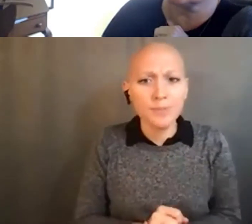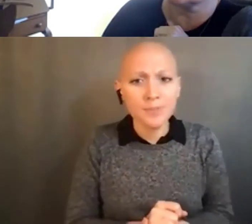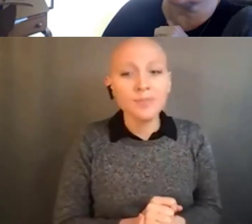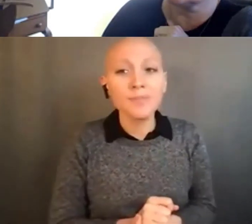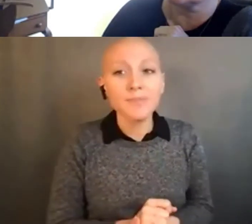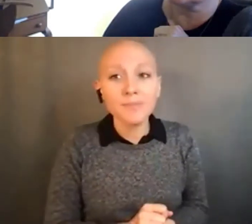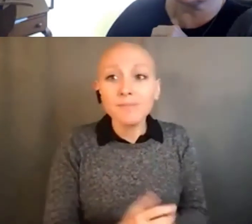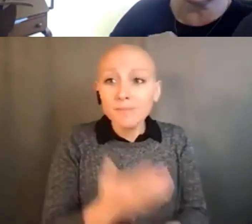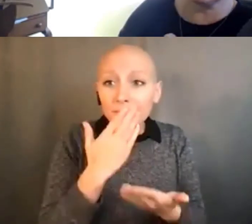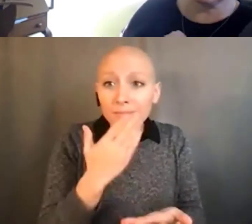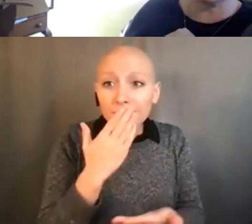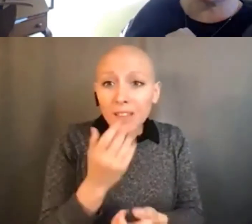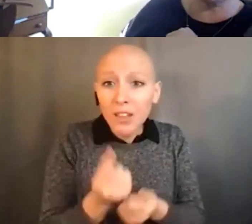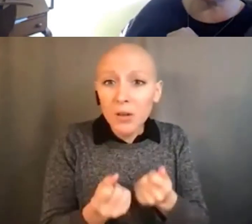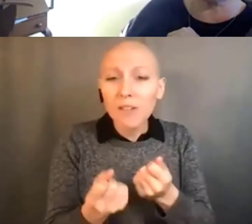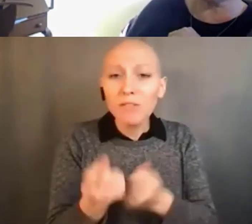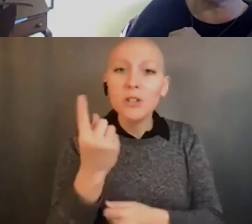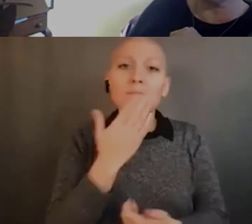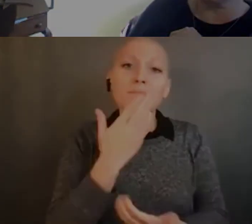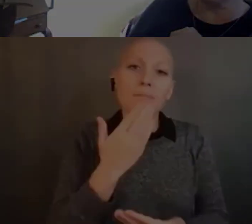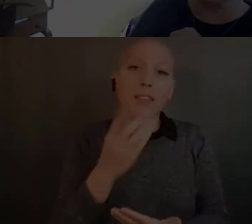Glen McGugan: Thank you. Emily Linde: Thanks so much.